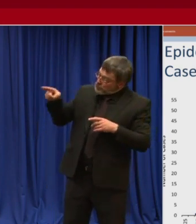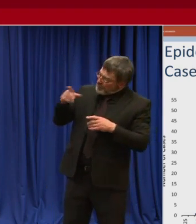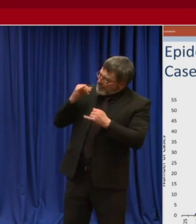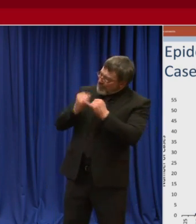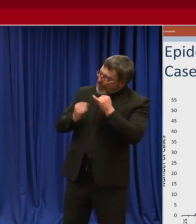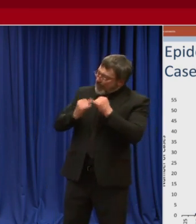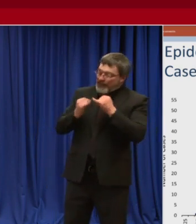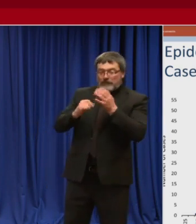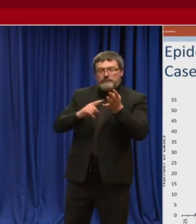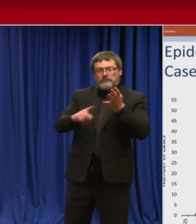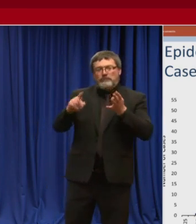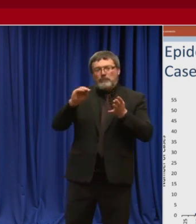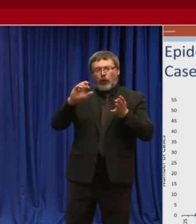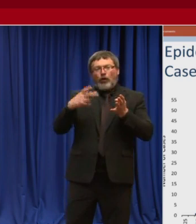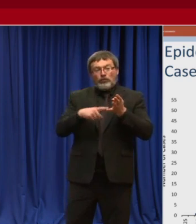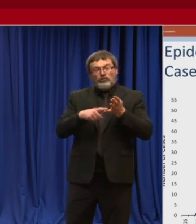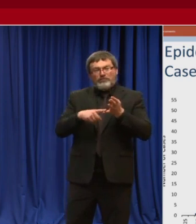THE END OF MARCH.